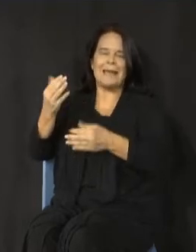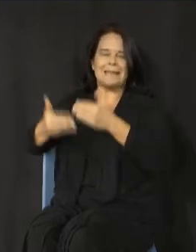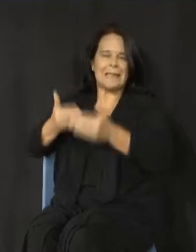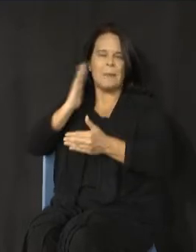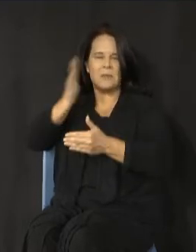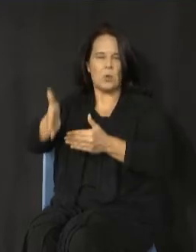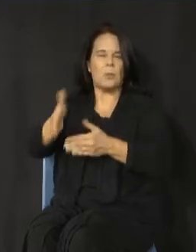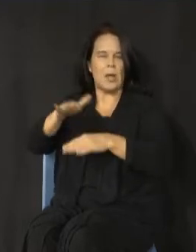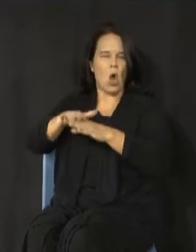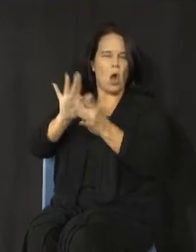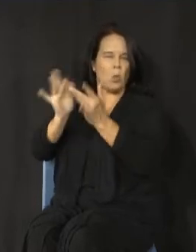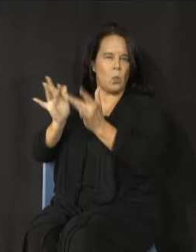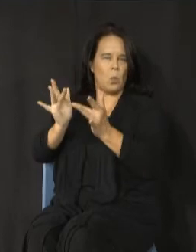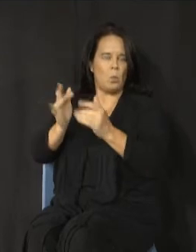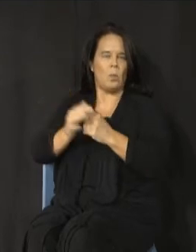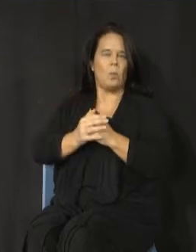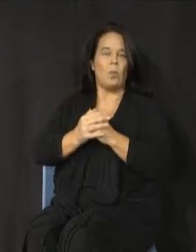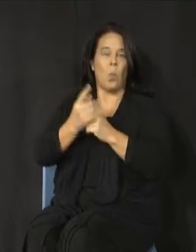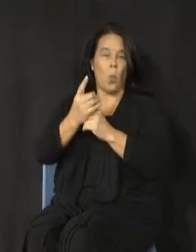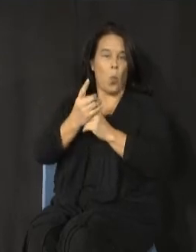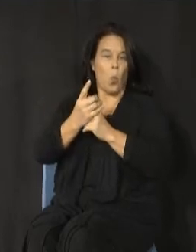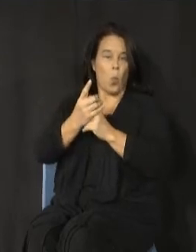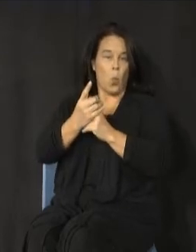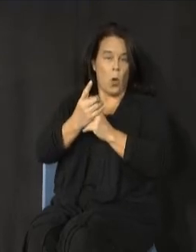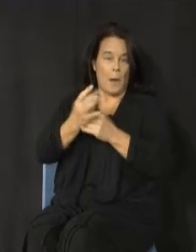One lab sheet is in the box (the Bone Chart).